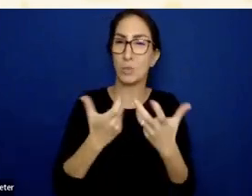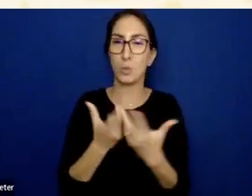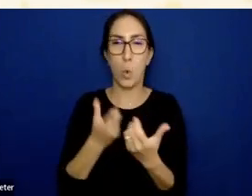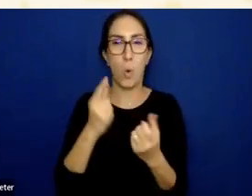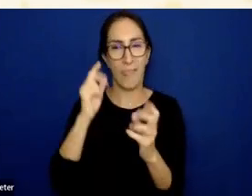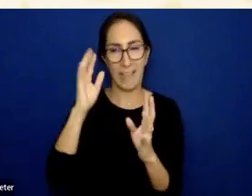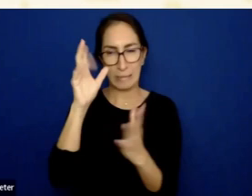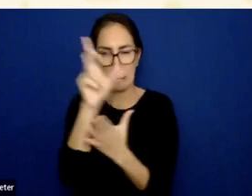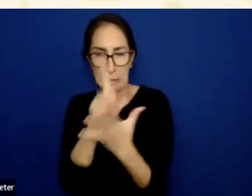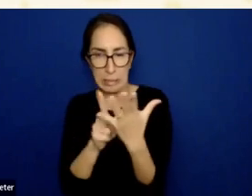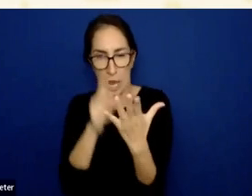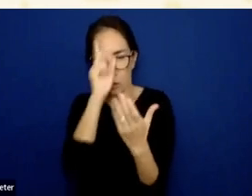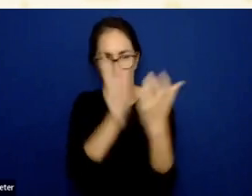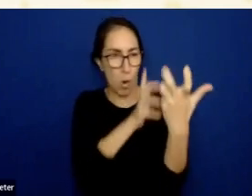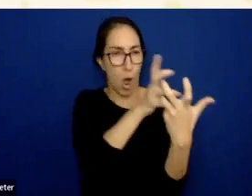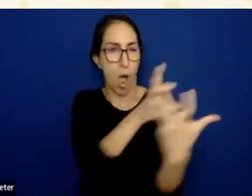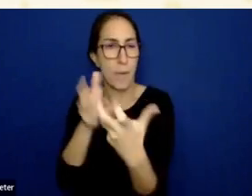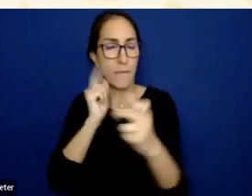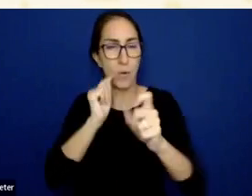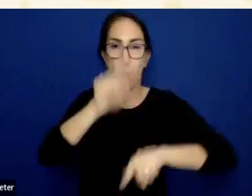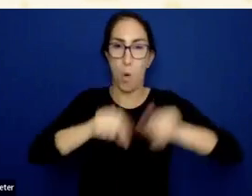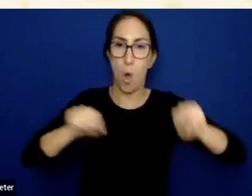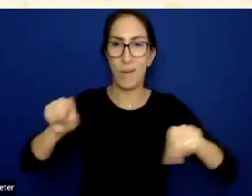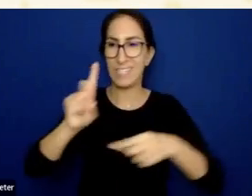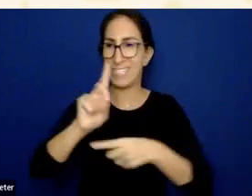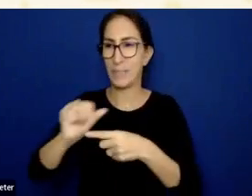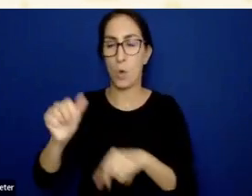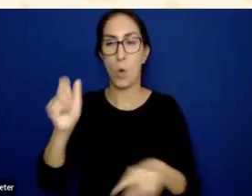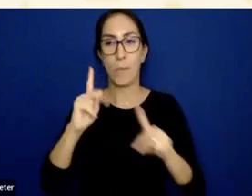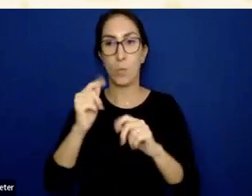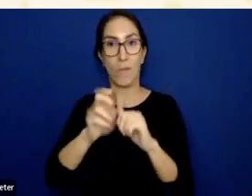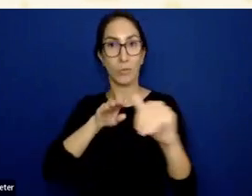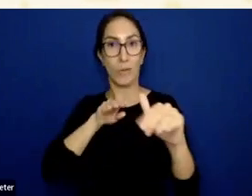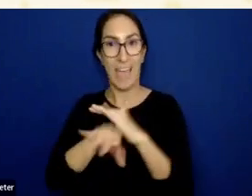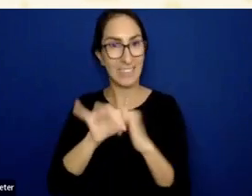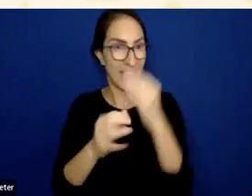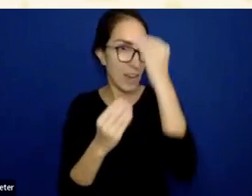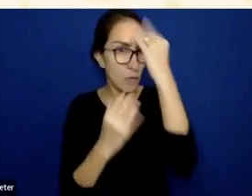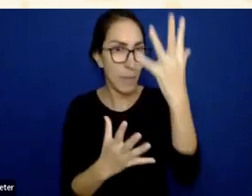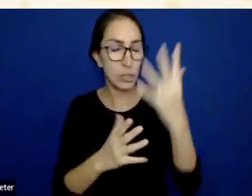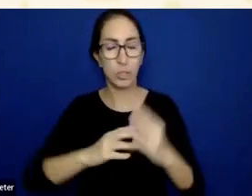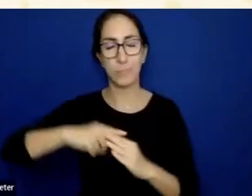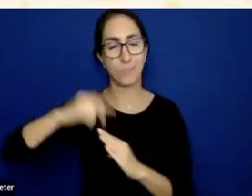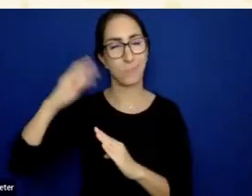and of course for all the users that will access your content, that is the best.